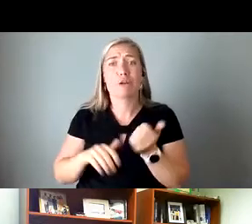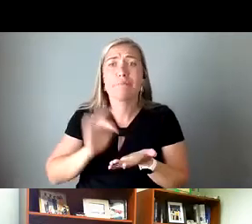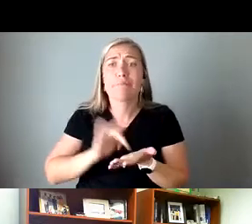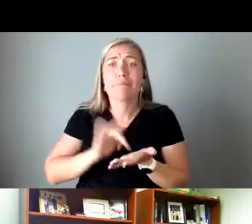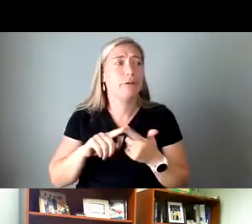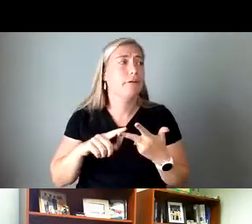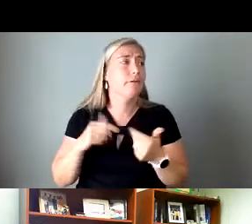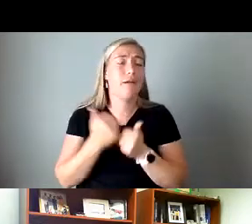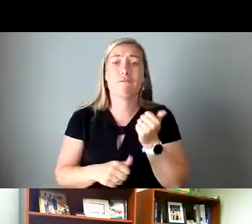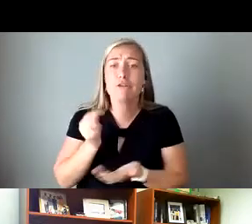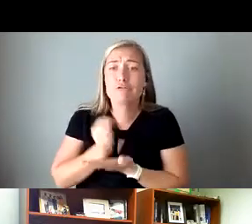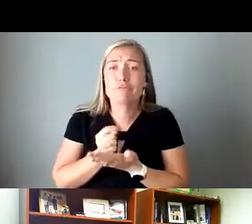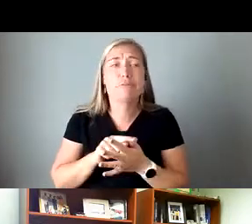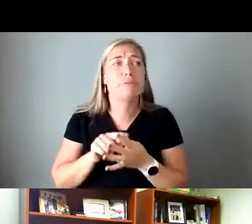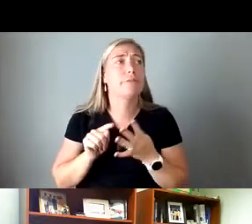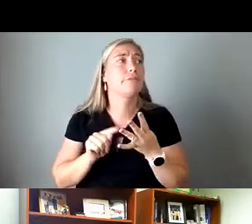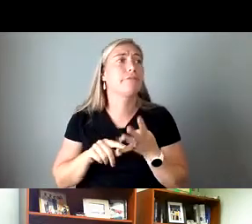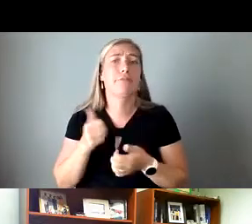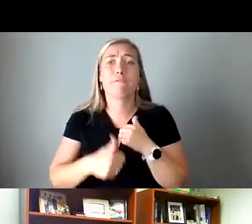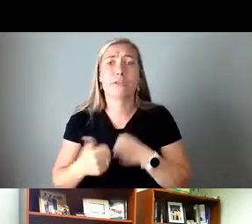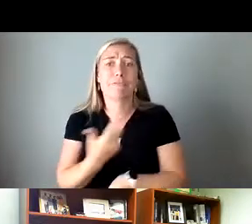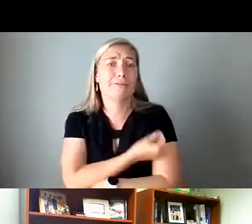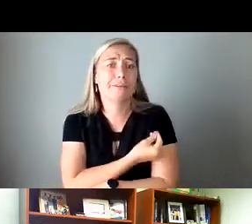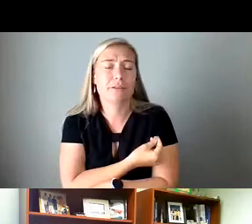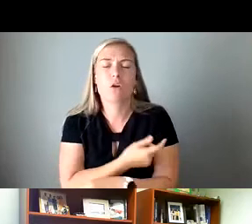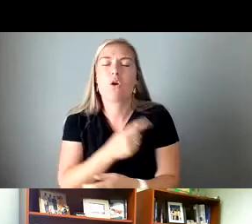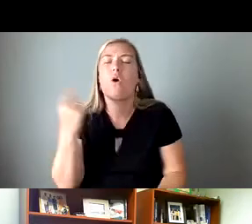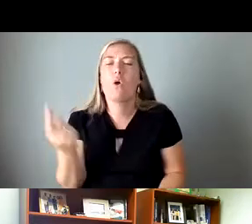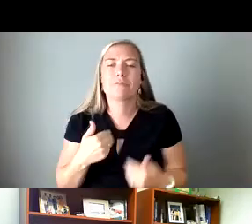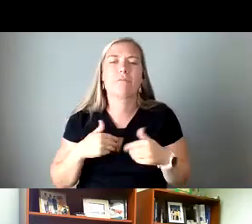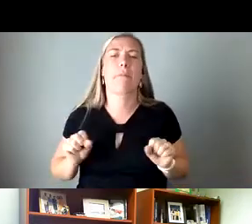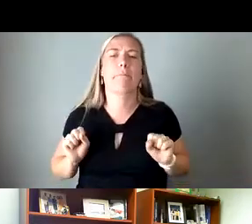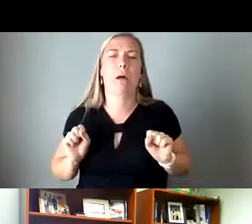vaccine that you get, there's always the potential of a rare side effect. That's why when you